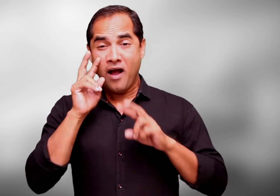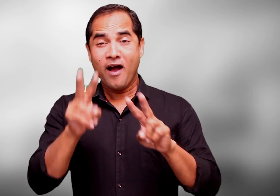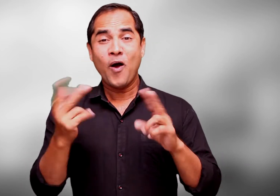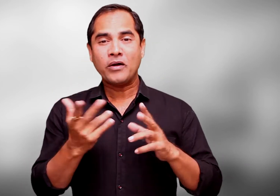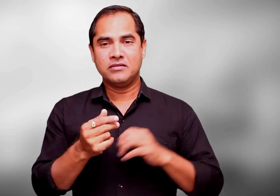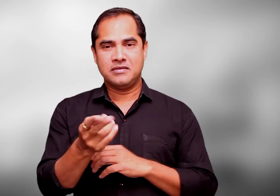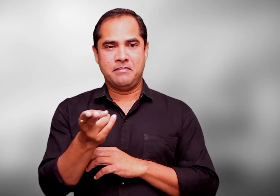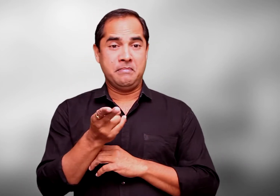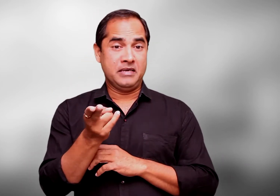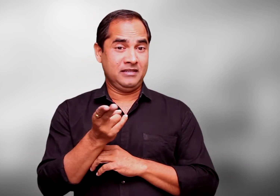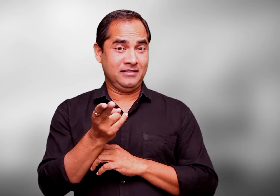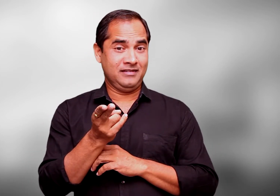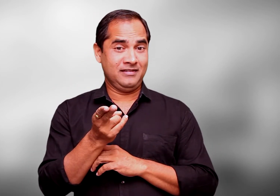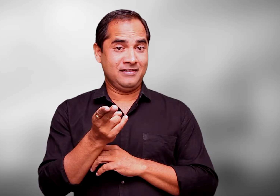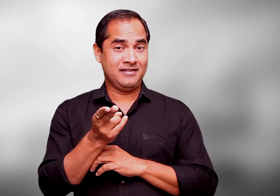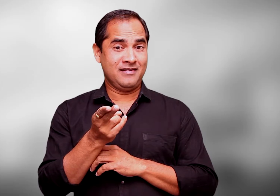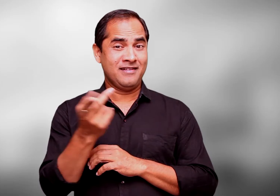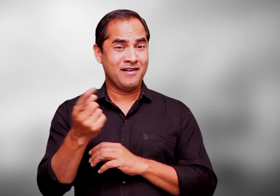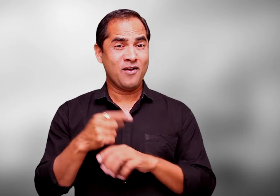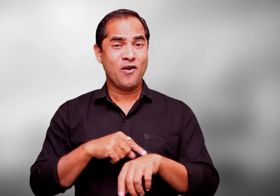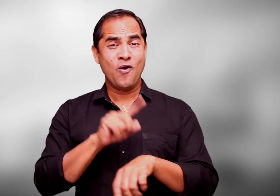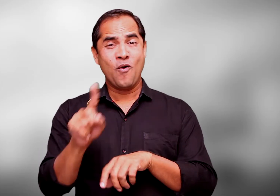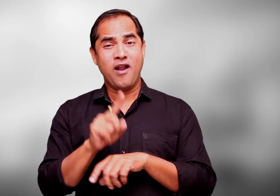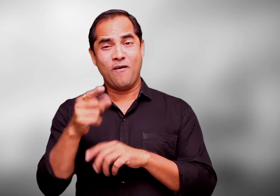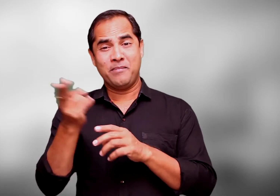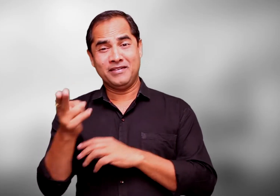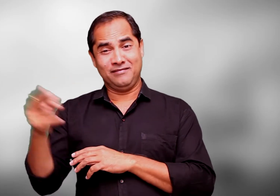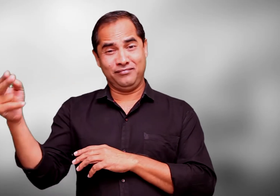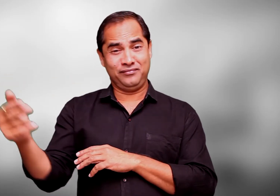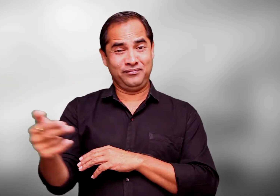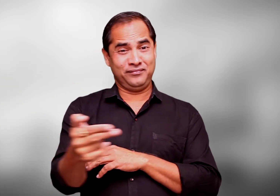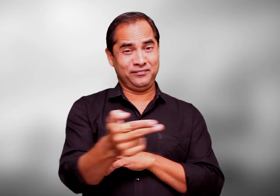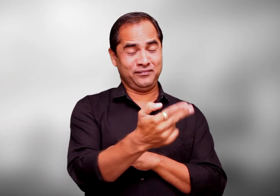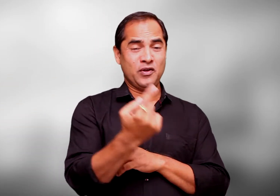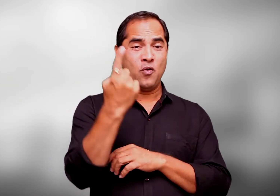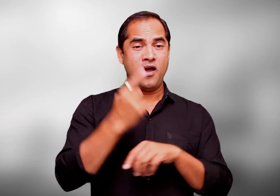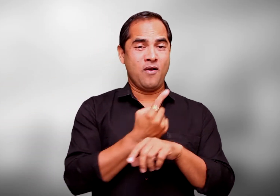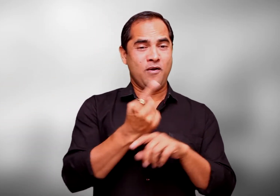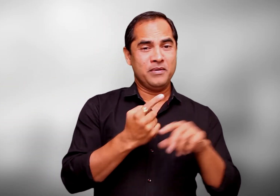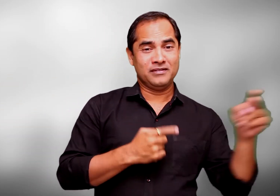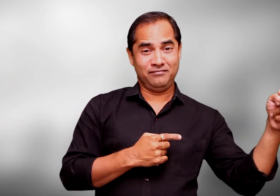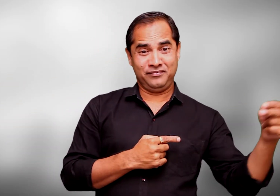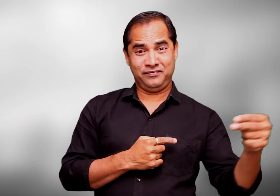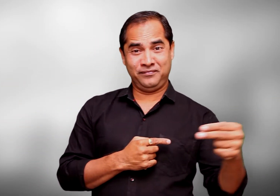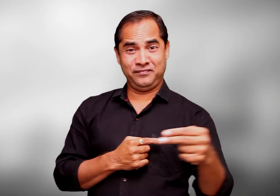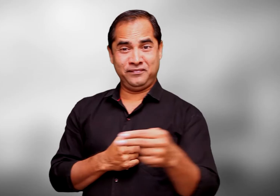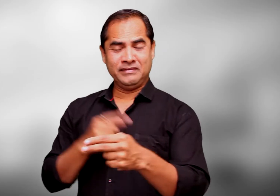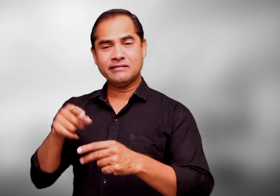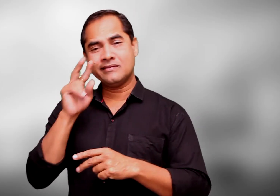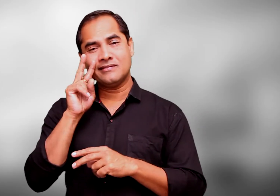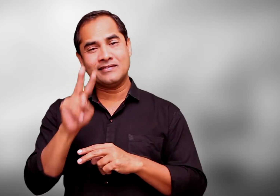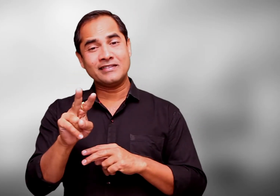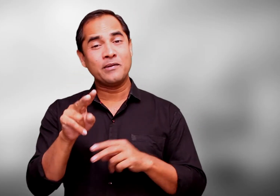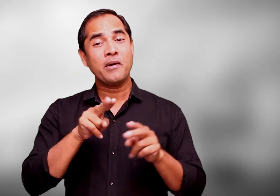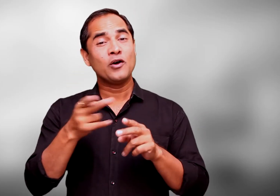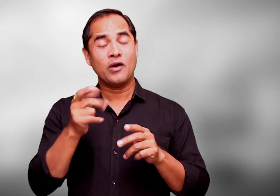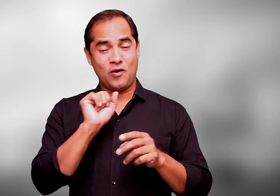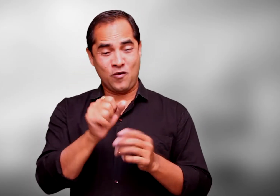thing of all was the bus, that traveled between her village and the nearest town.